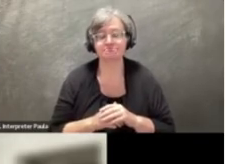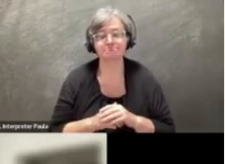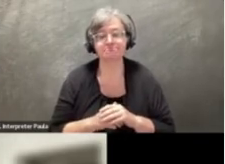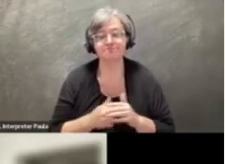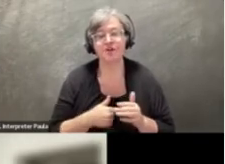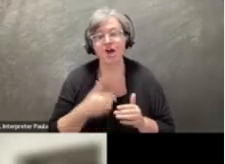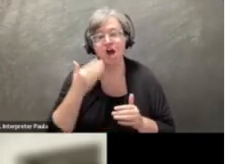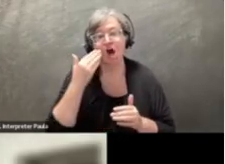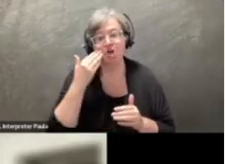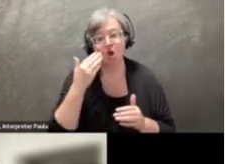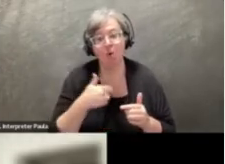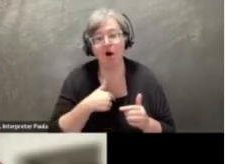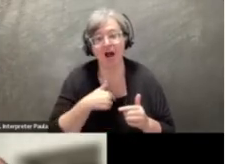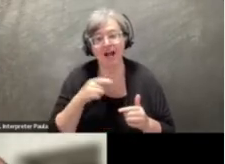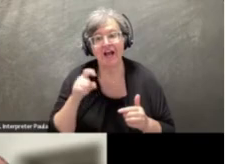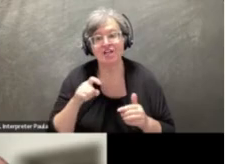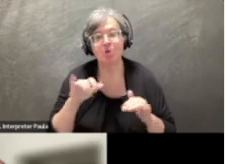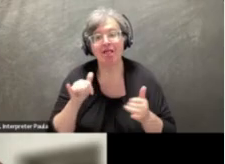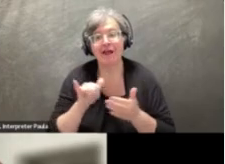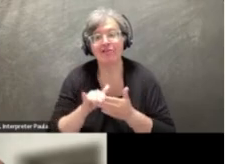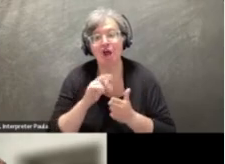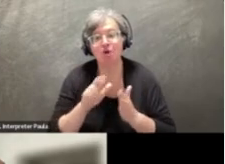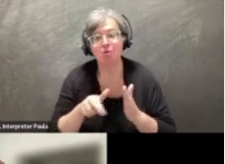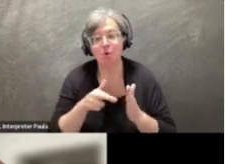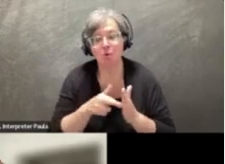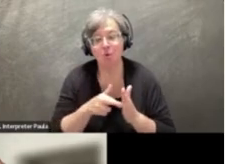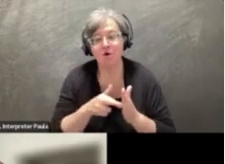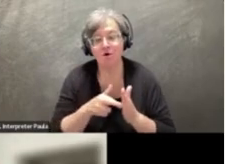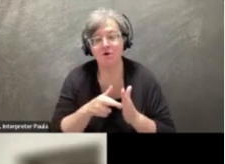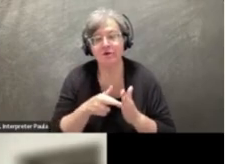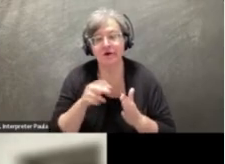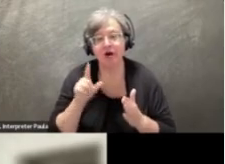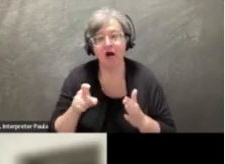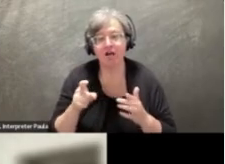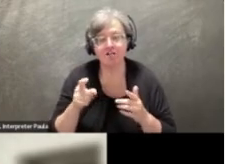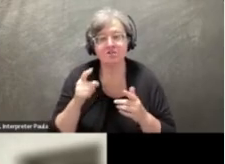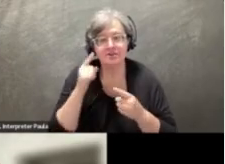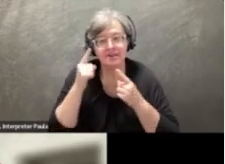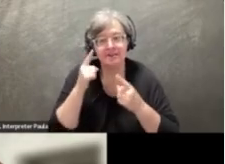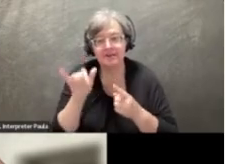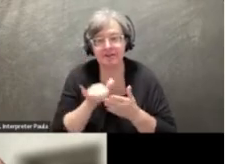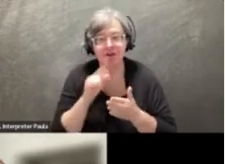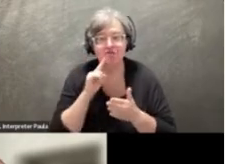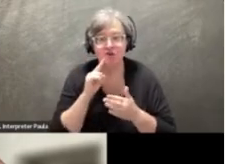play that role and be in that headspace for an hour plus. Even